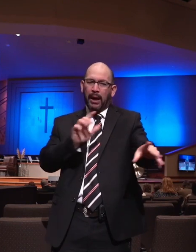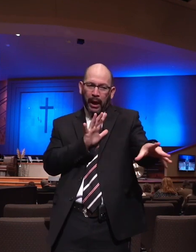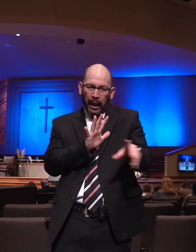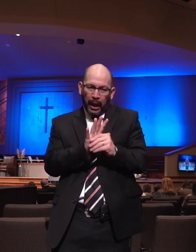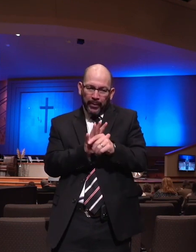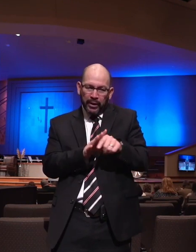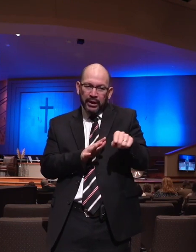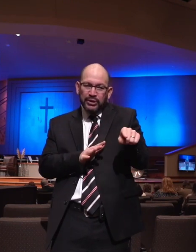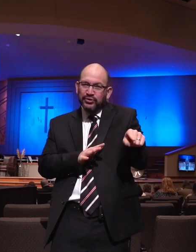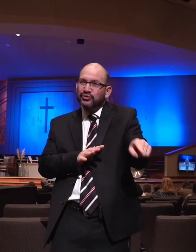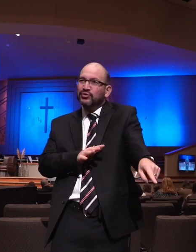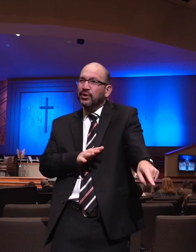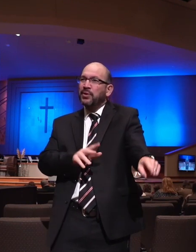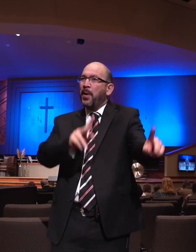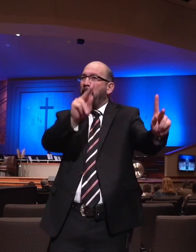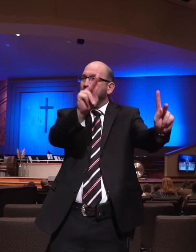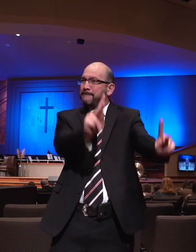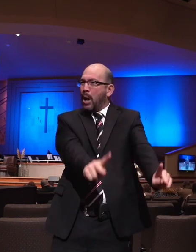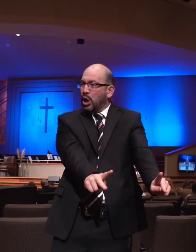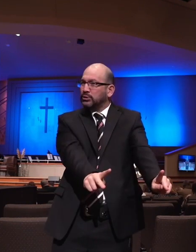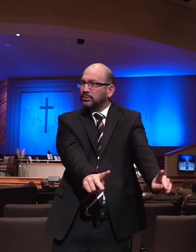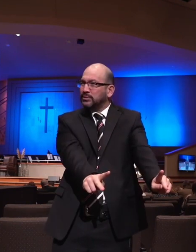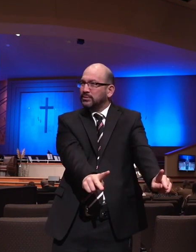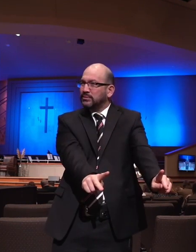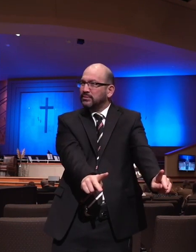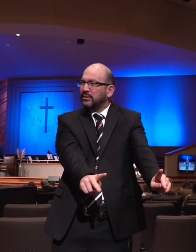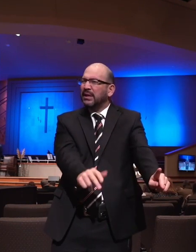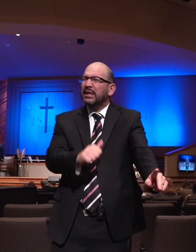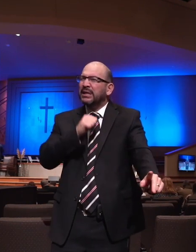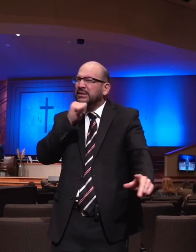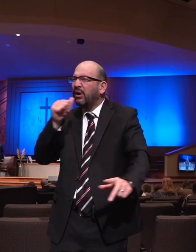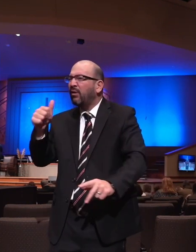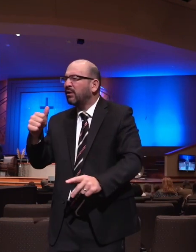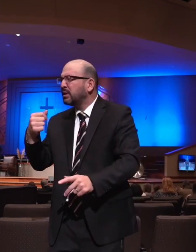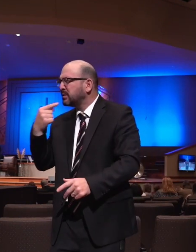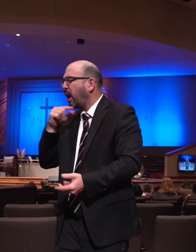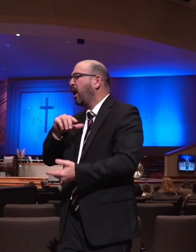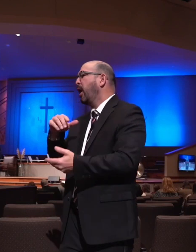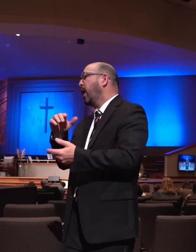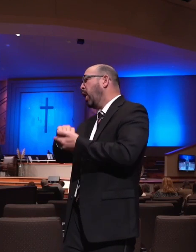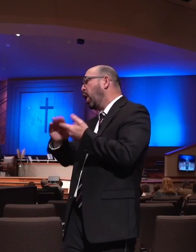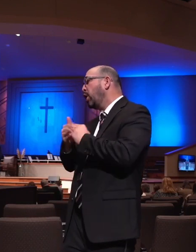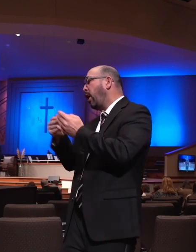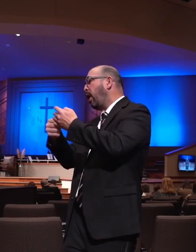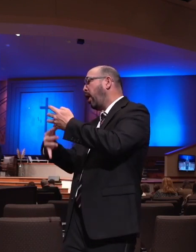would you make an effort you don't give me obstacles all are are